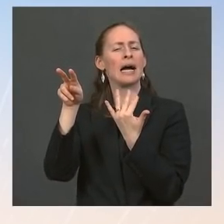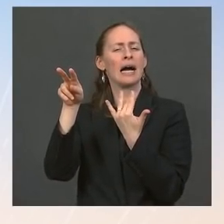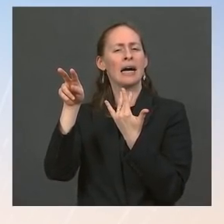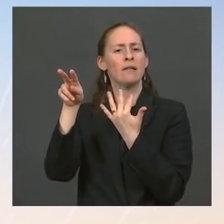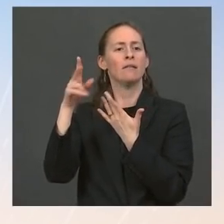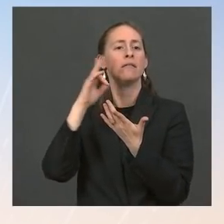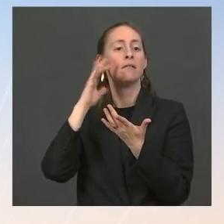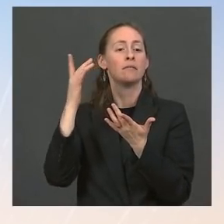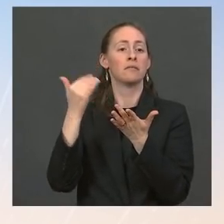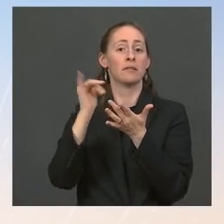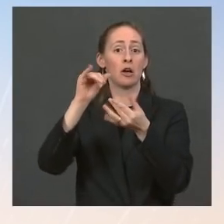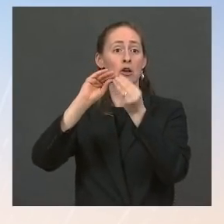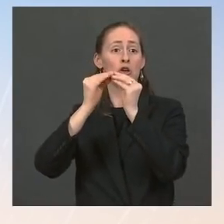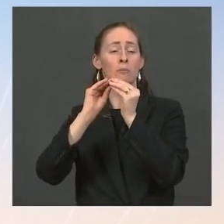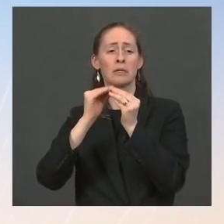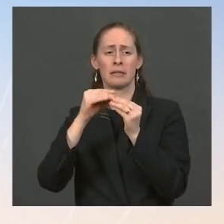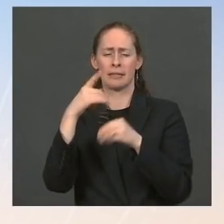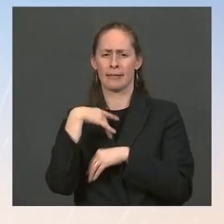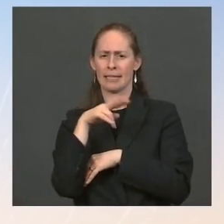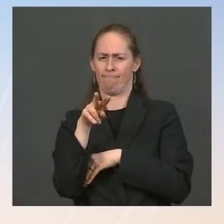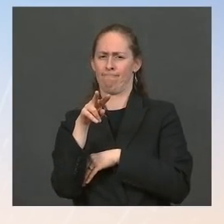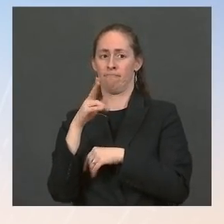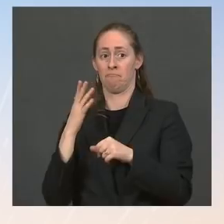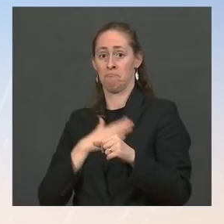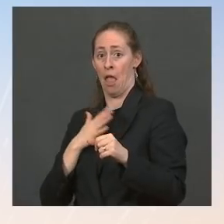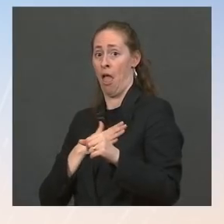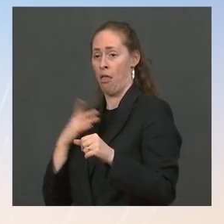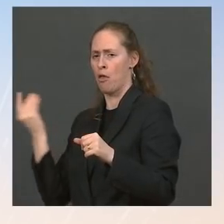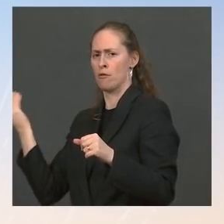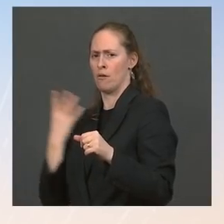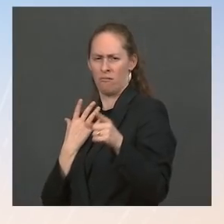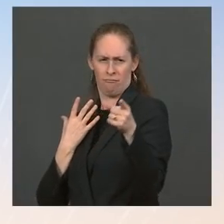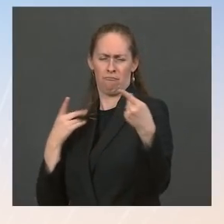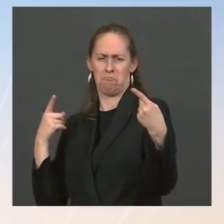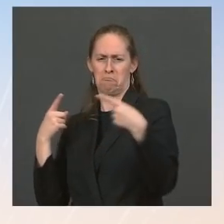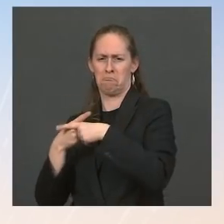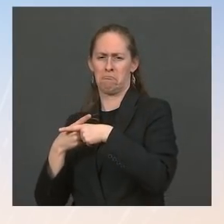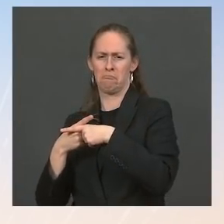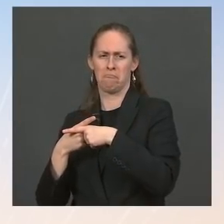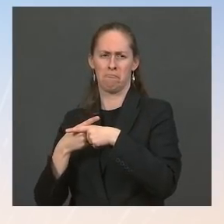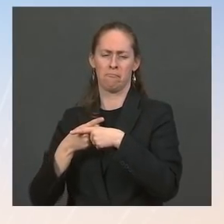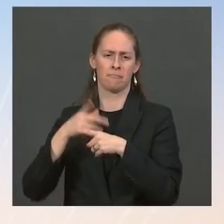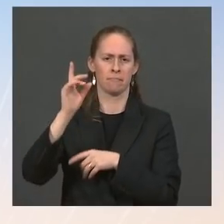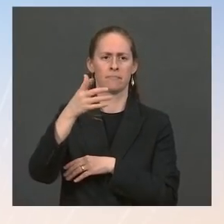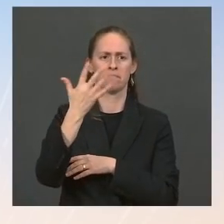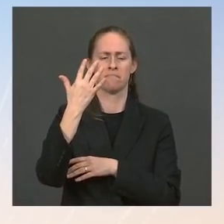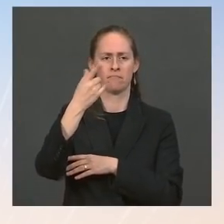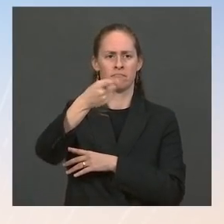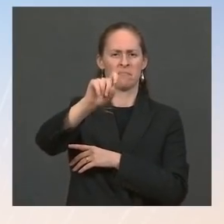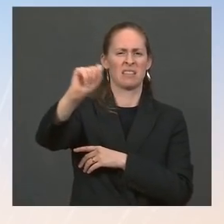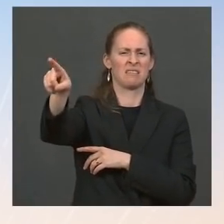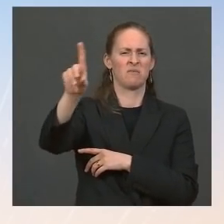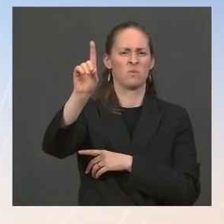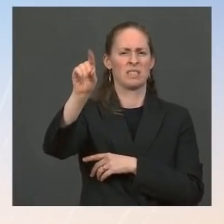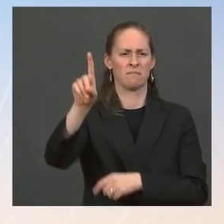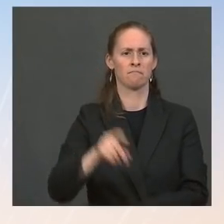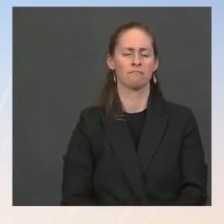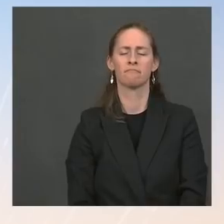that I understand to be accurate, but I would point you to any agency on the specific percentages within their agencies. The Press: So there's no –-